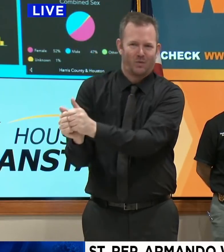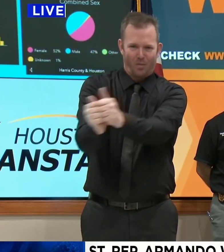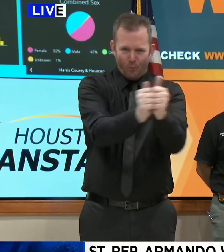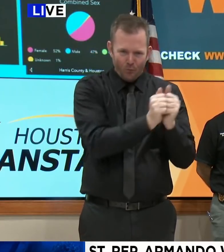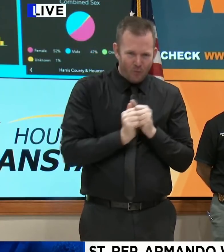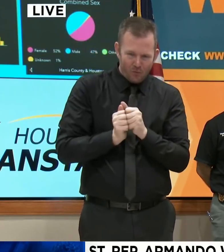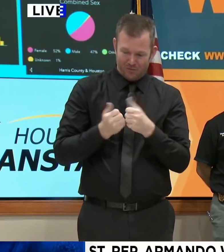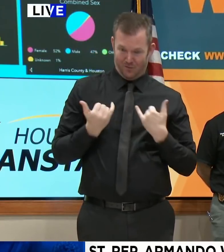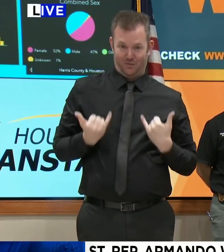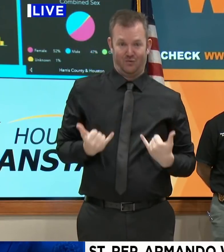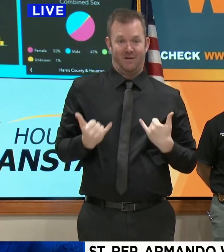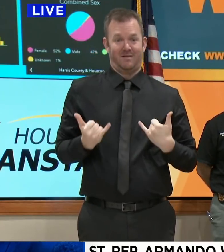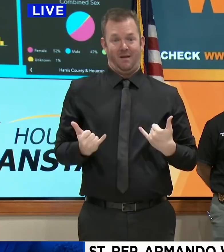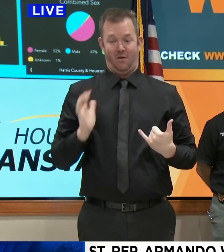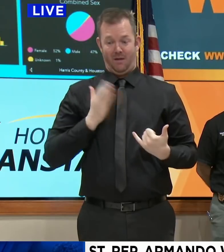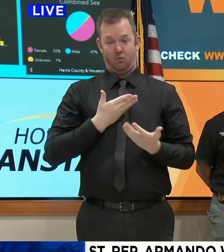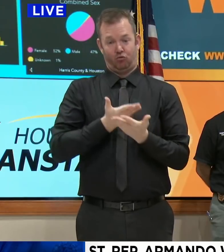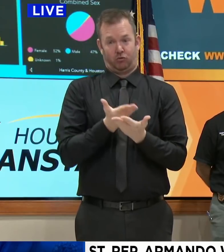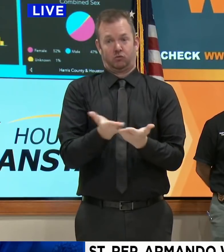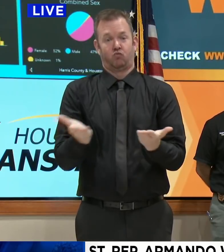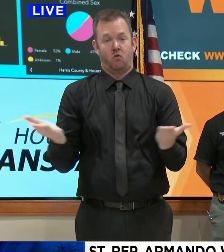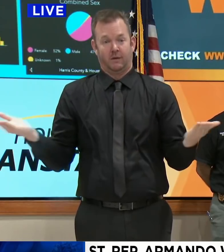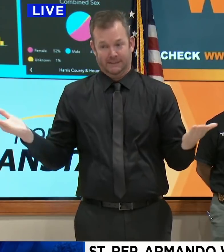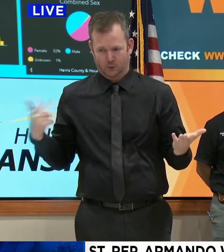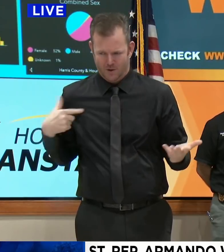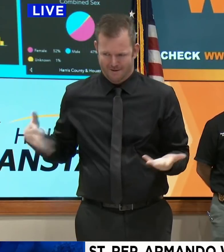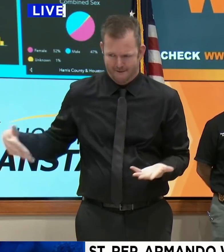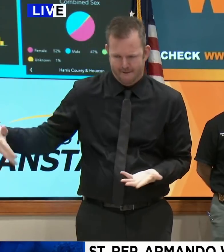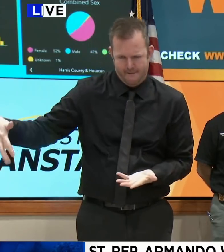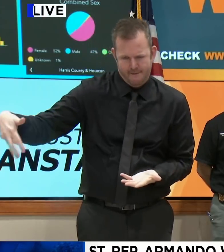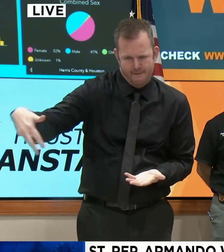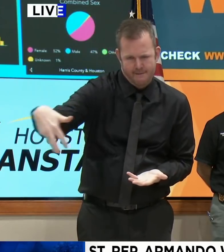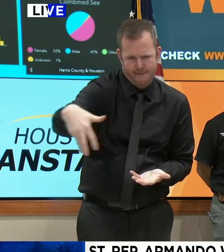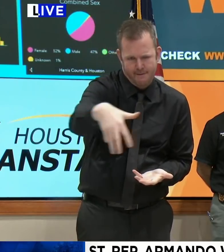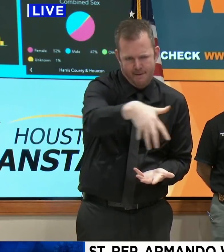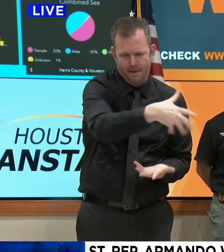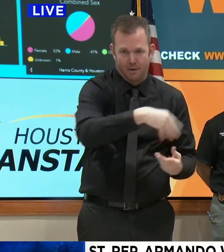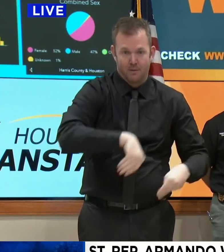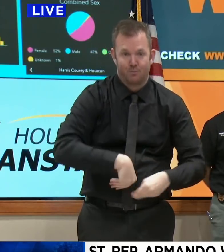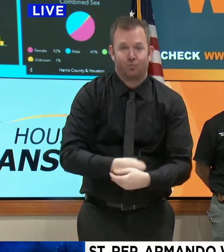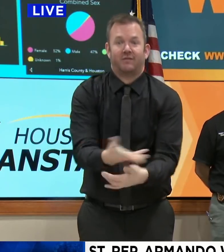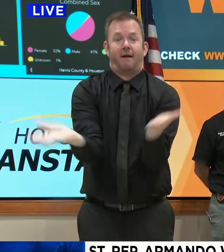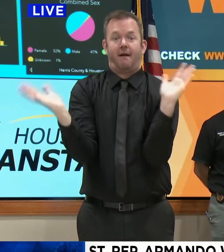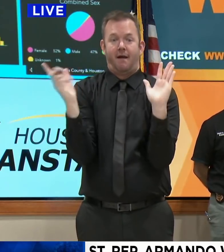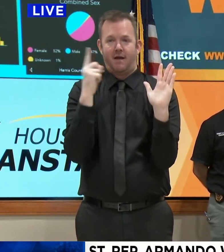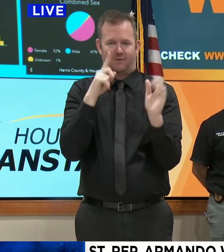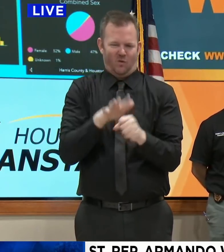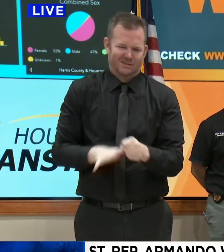I look forward to working with our partners at the city of our partners at the city of Houston and leading this effort Houston and leading this effort to work together. to work together. Work together in bringing